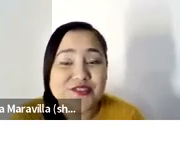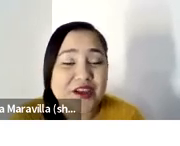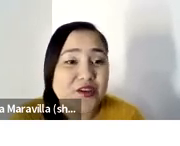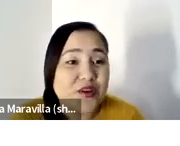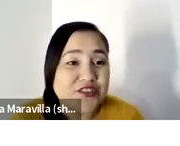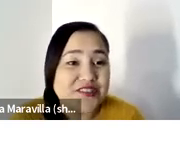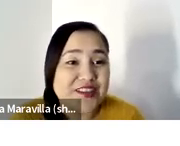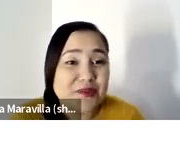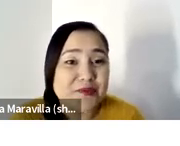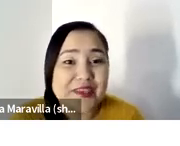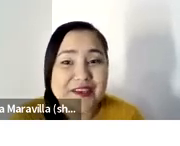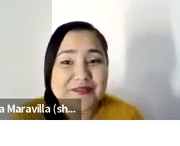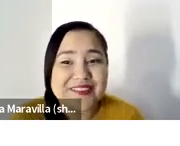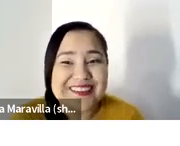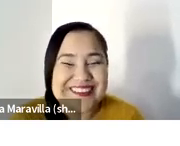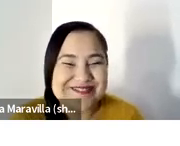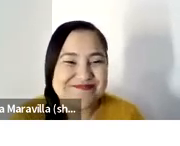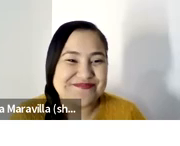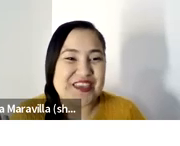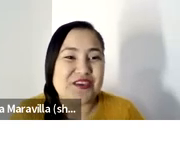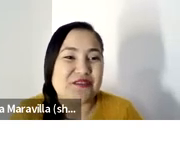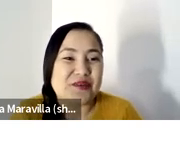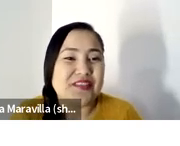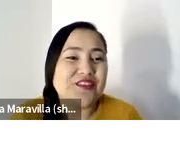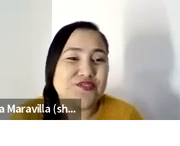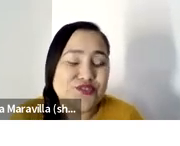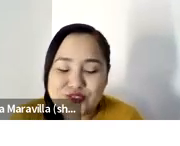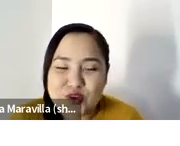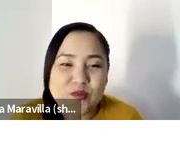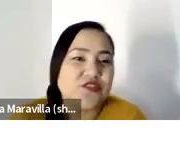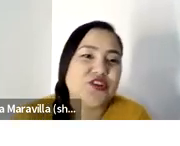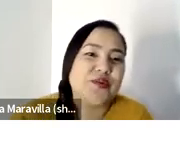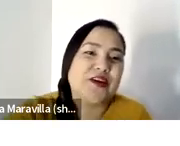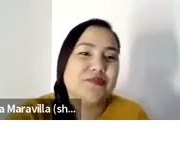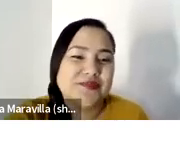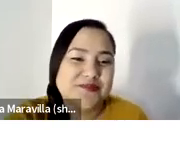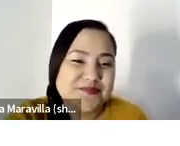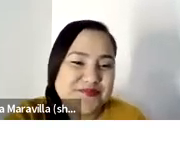Please join us. You will receive all of this information via email and follow up. And happy to answer any